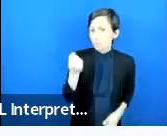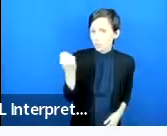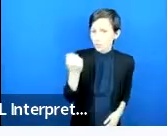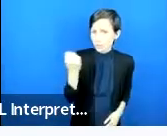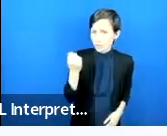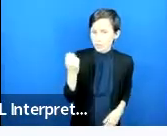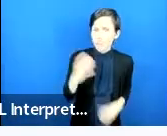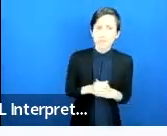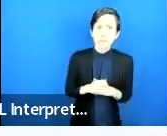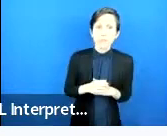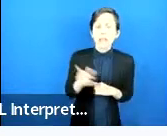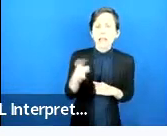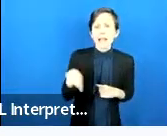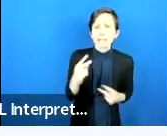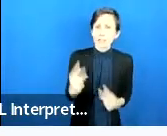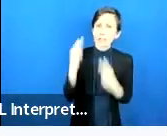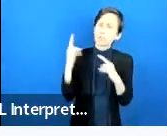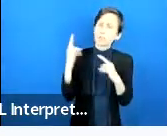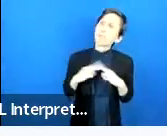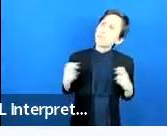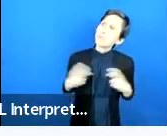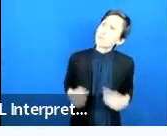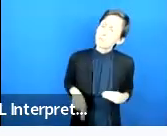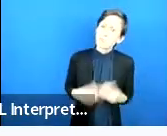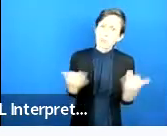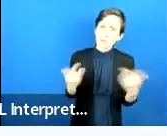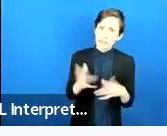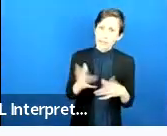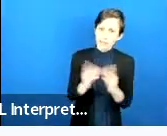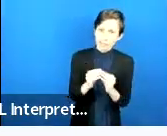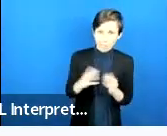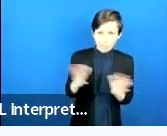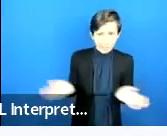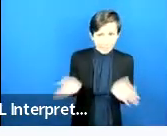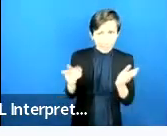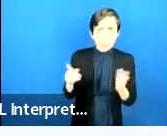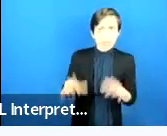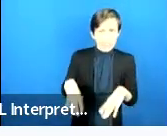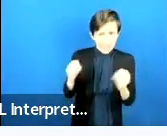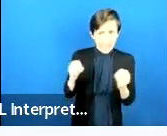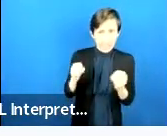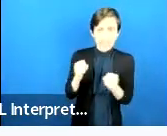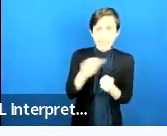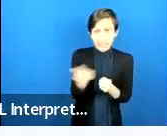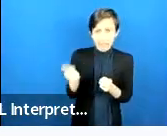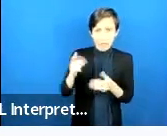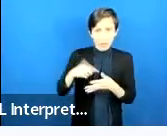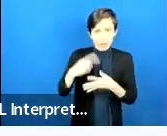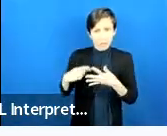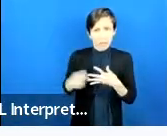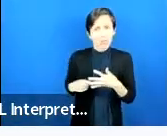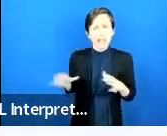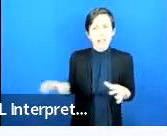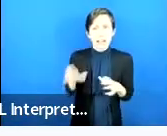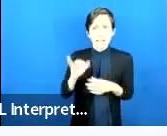As you reflect on today's session, I encourage you to take several concrete steps, explore the year one,